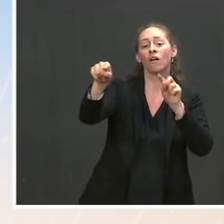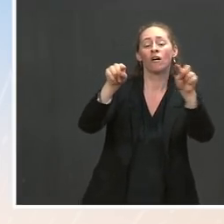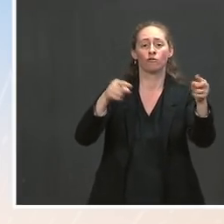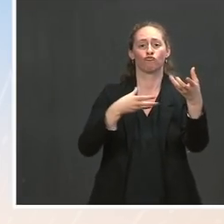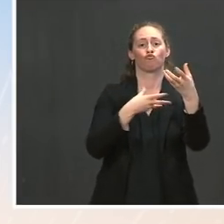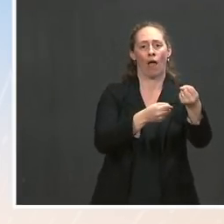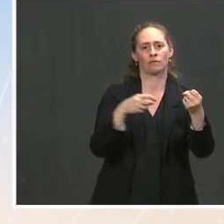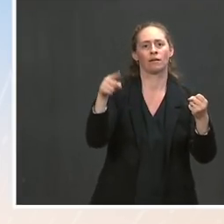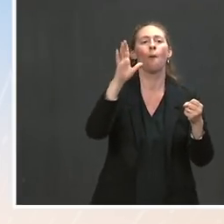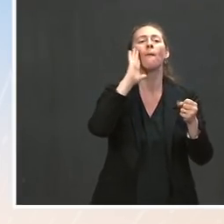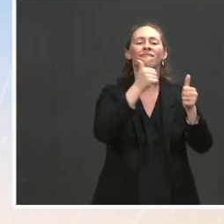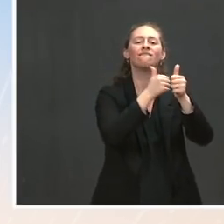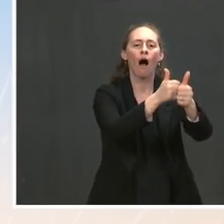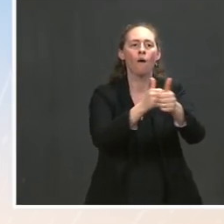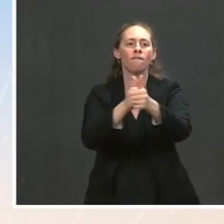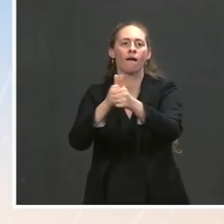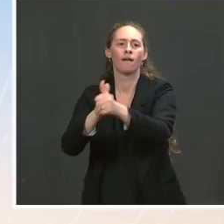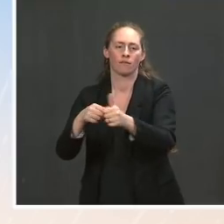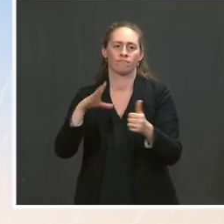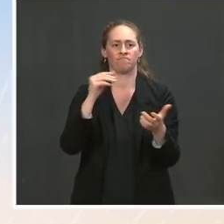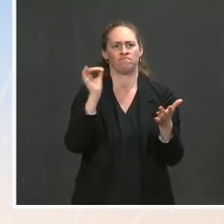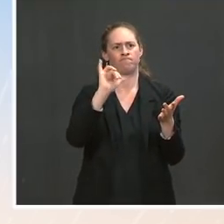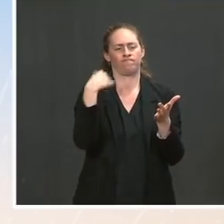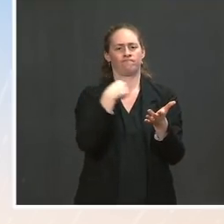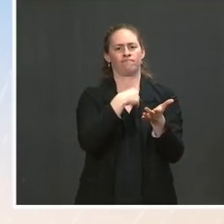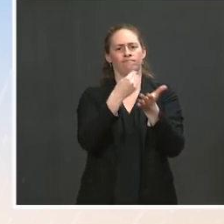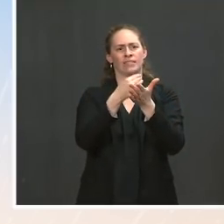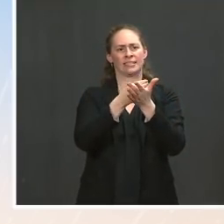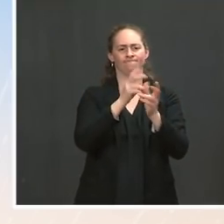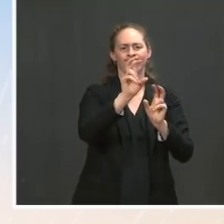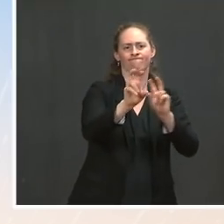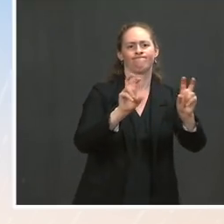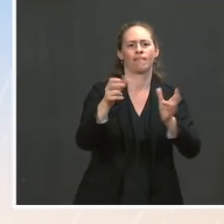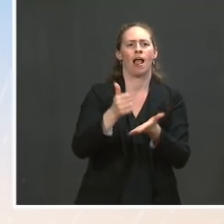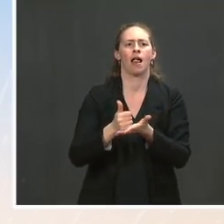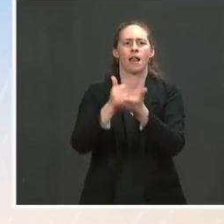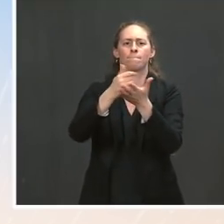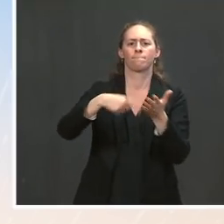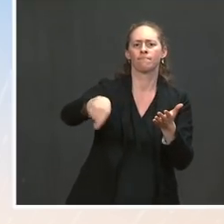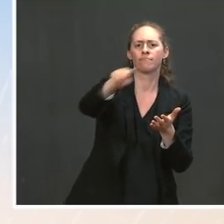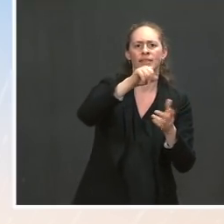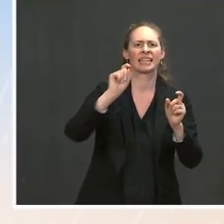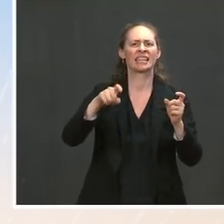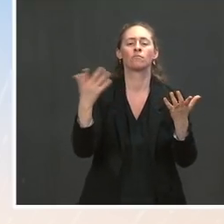the information and the assistance they need. The Press: Just to follow up with my question with the president yesterday,